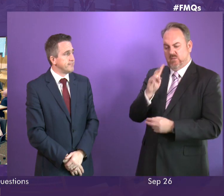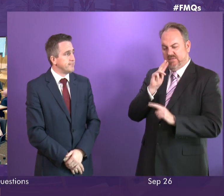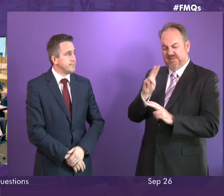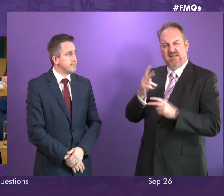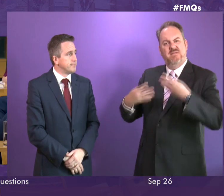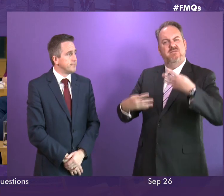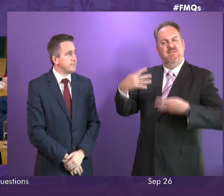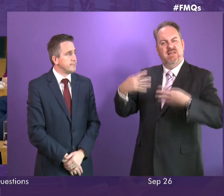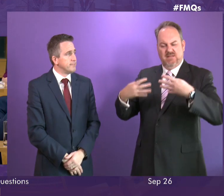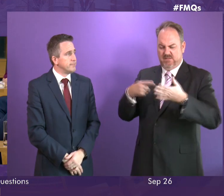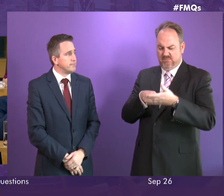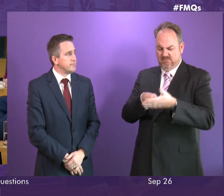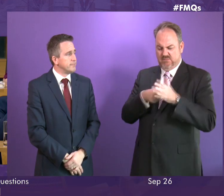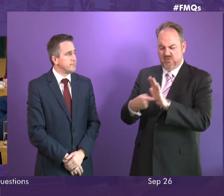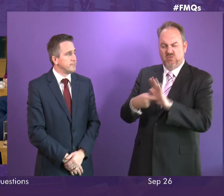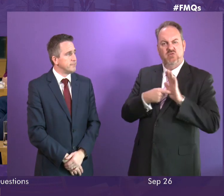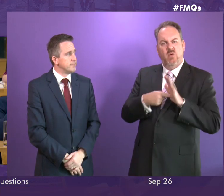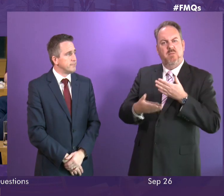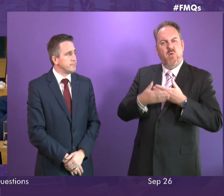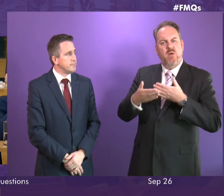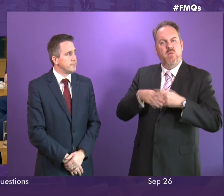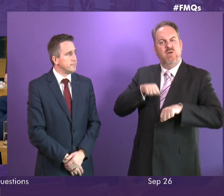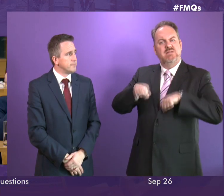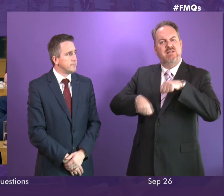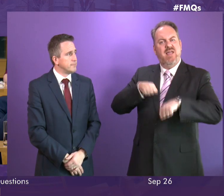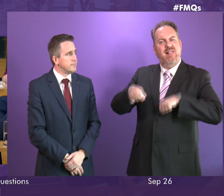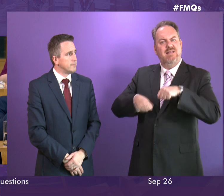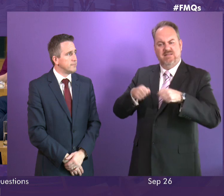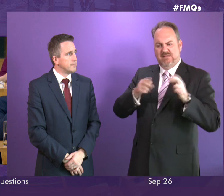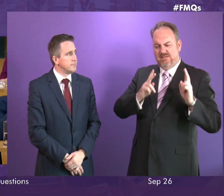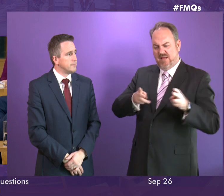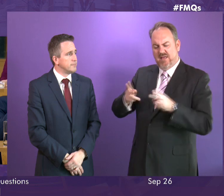Figures released this week show an increase in cyclists’ deaths and injuries on our